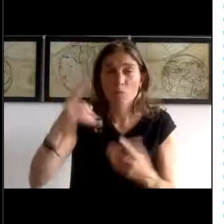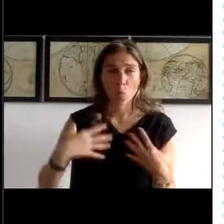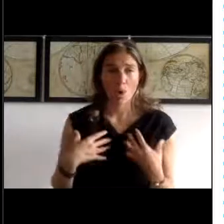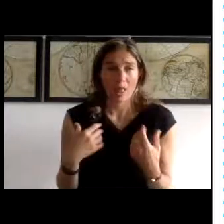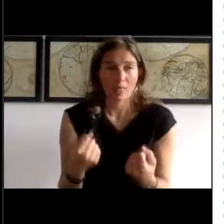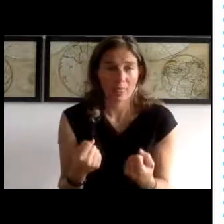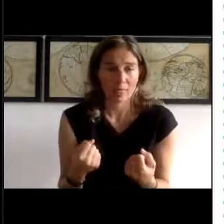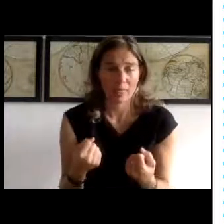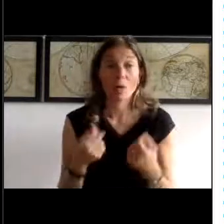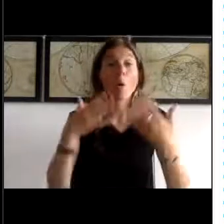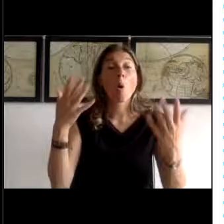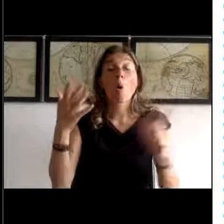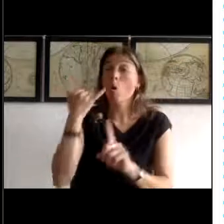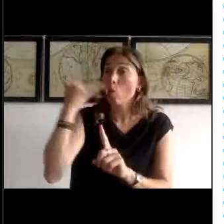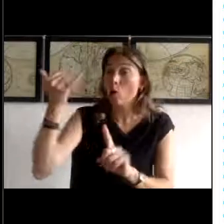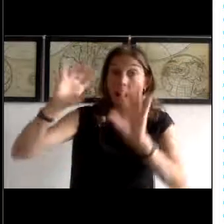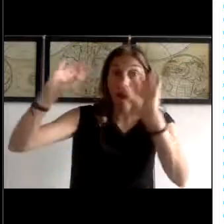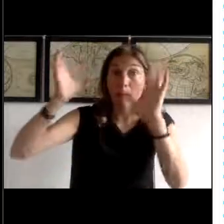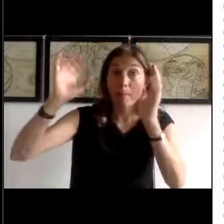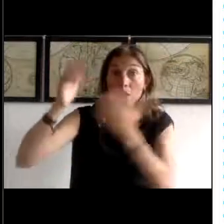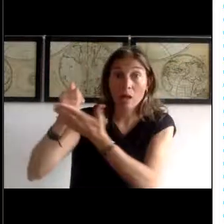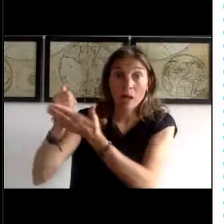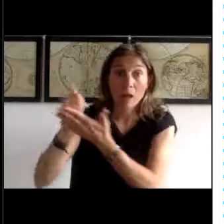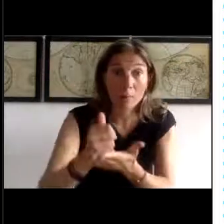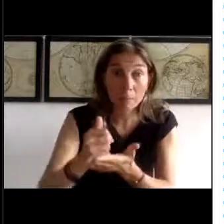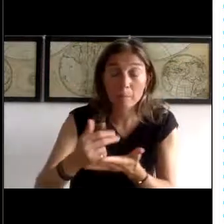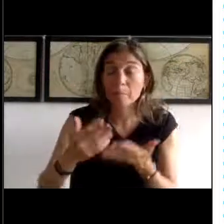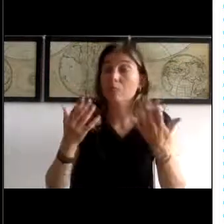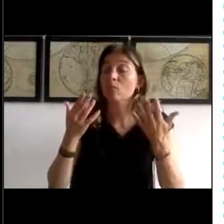So not only to the participants. We are also exploring